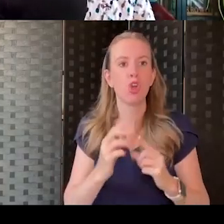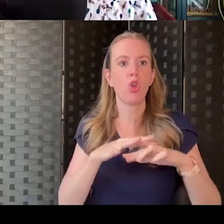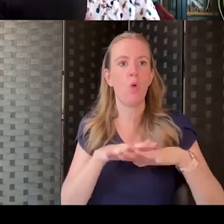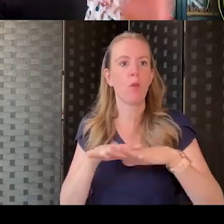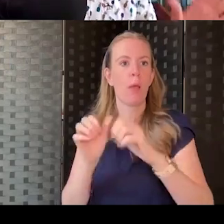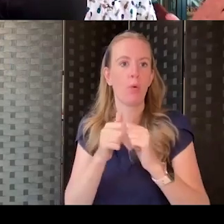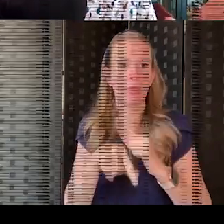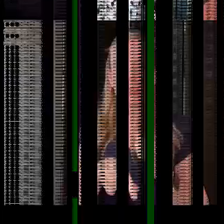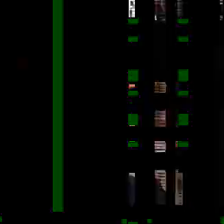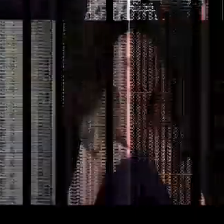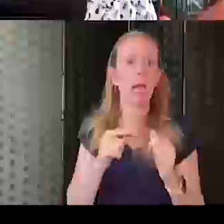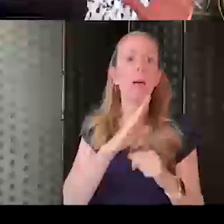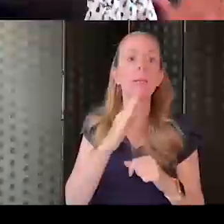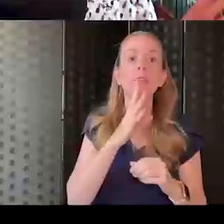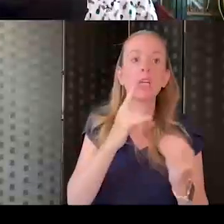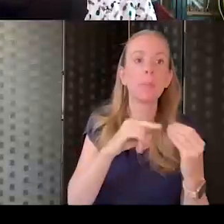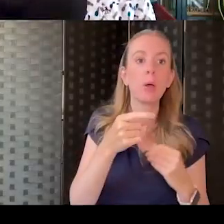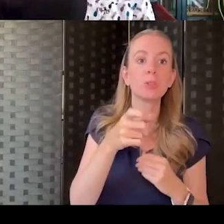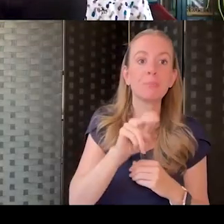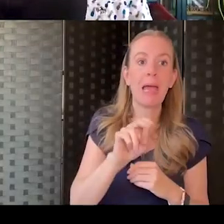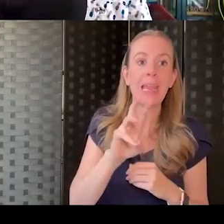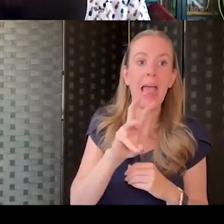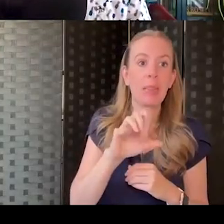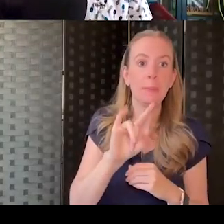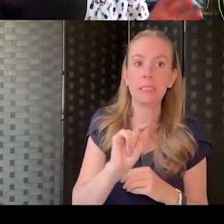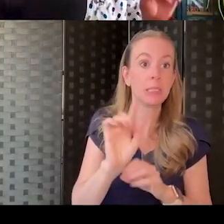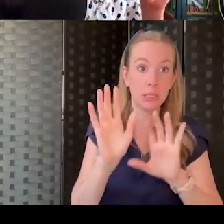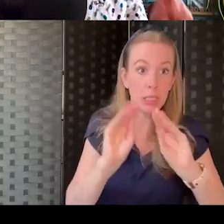and I am never talking about the span element. I just want to be clear about that. So the